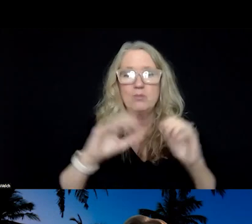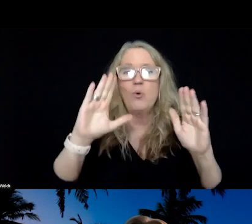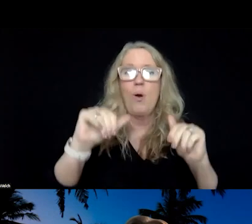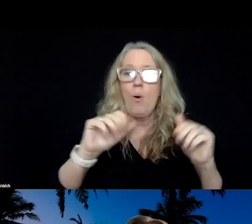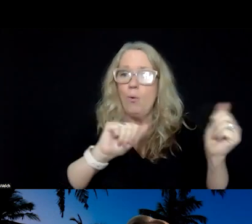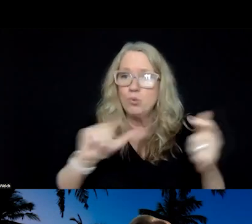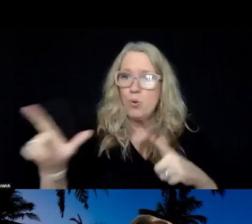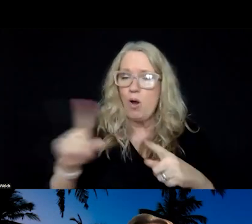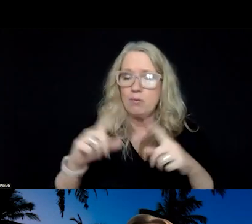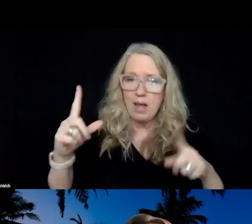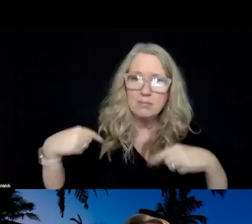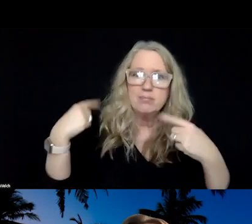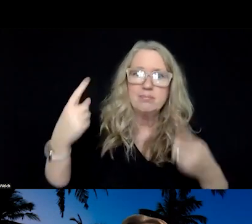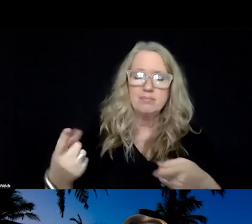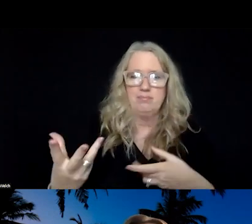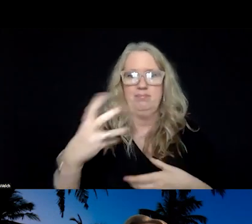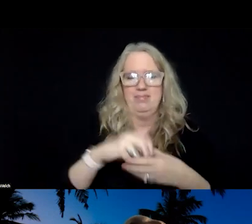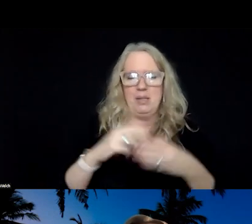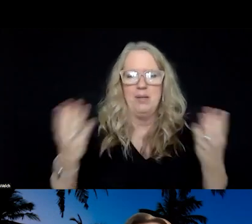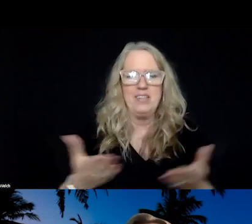EVERYONE CAN ANSWER THIS QUESTION. IT IS NOT LIMITED